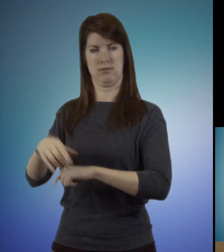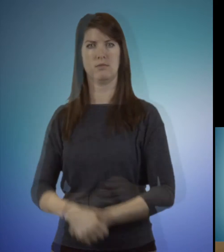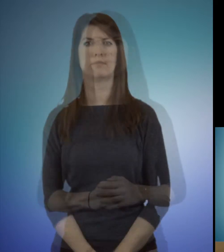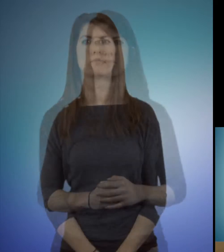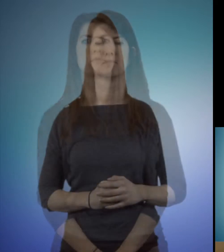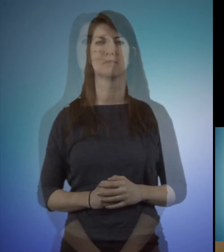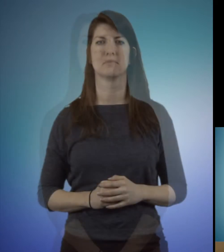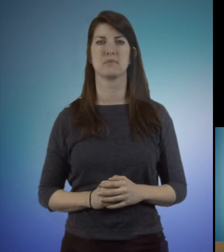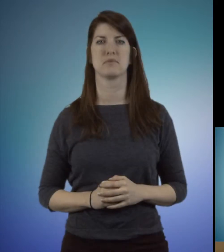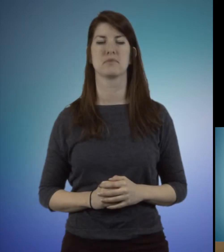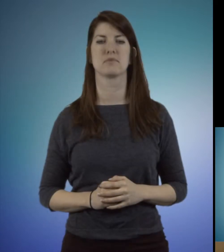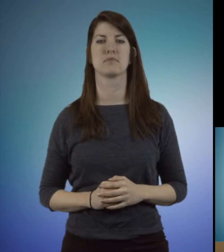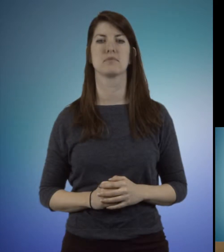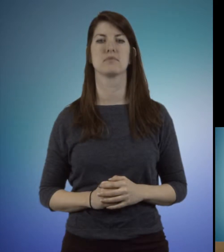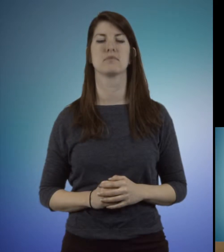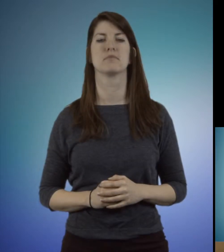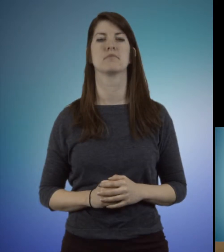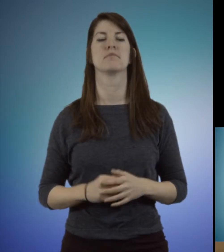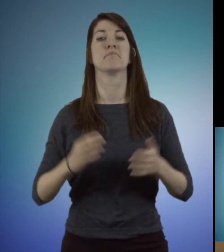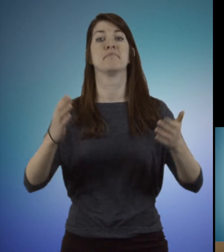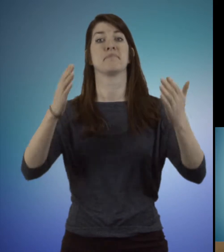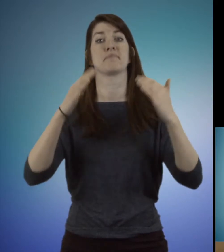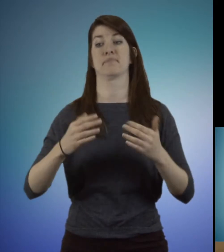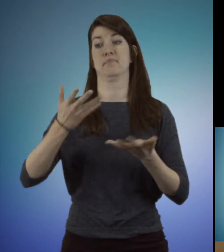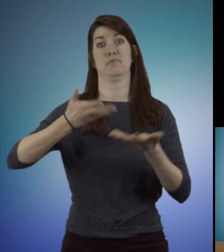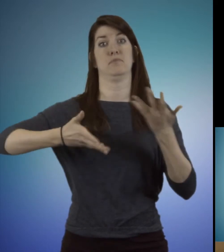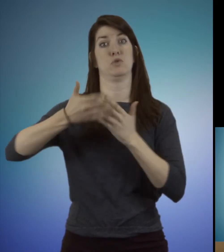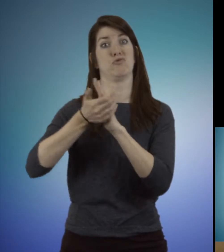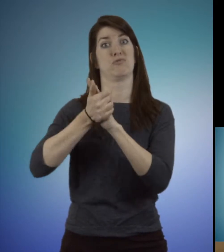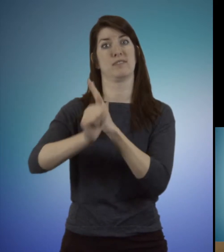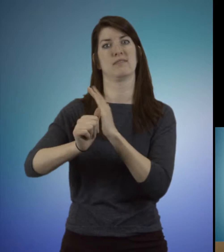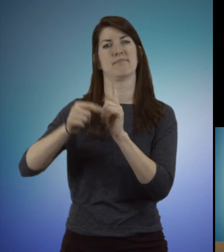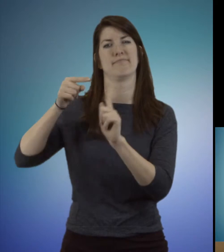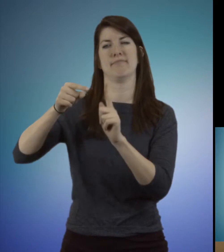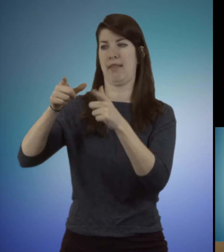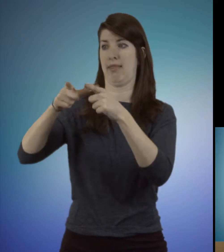Social skills is another area under language. Also referred to as pragmatics.